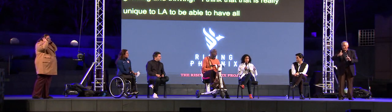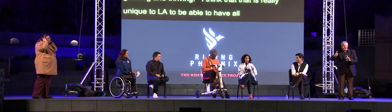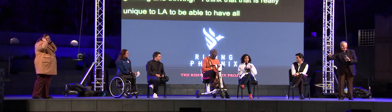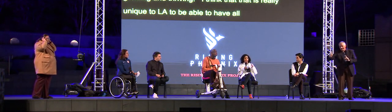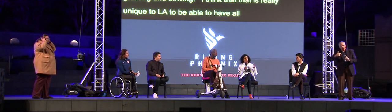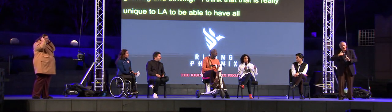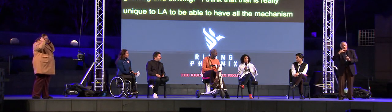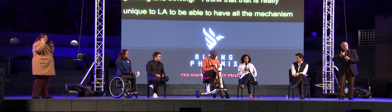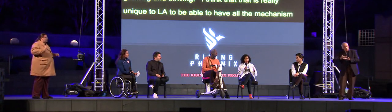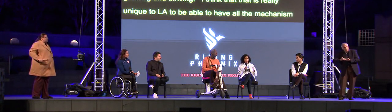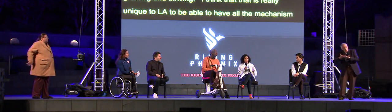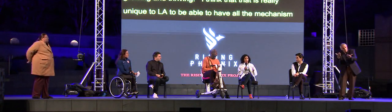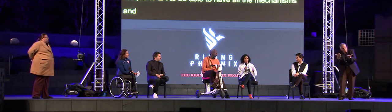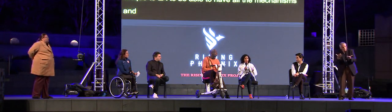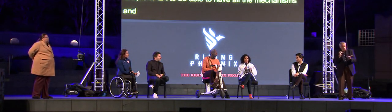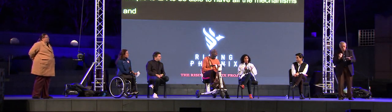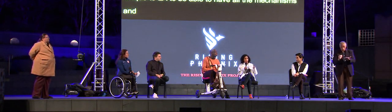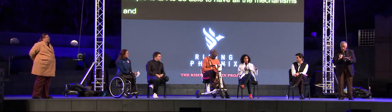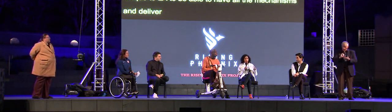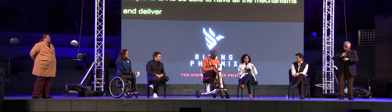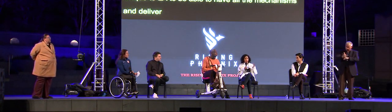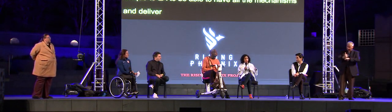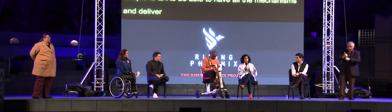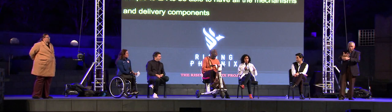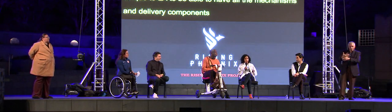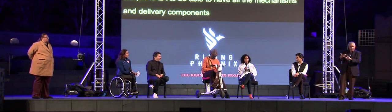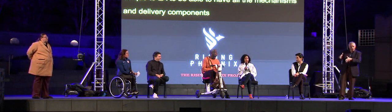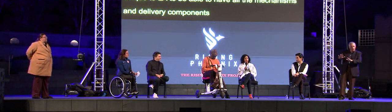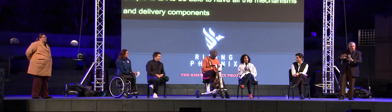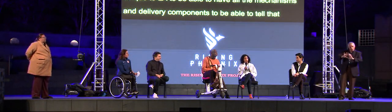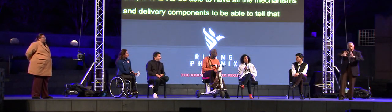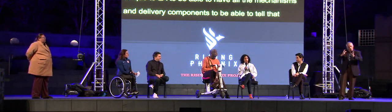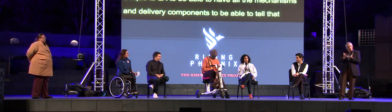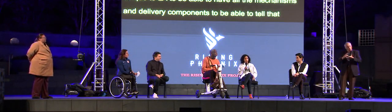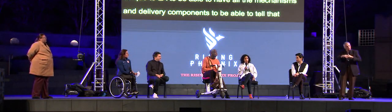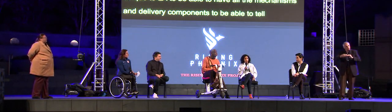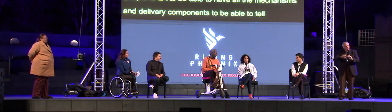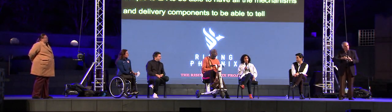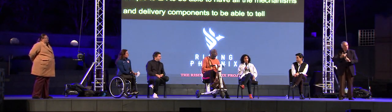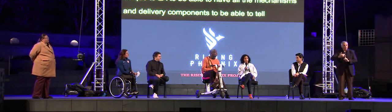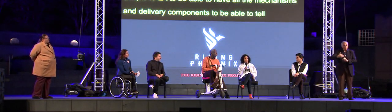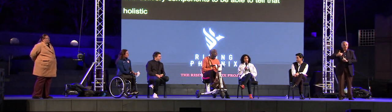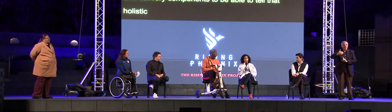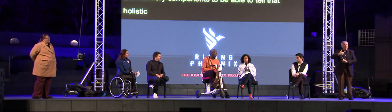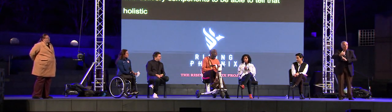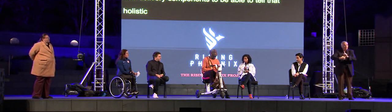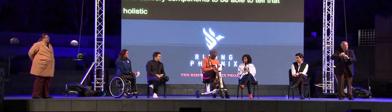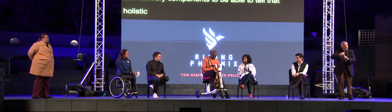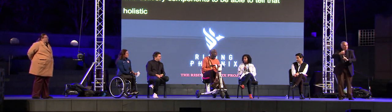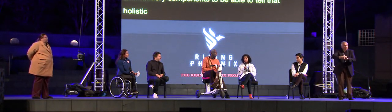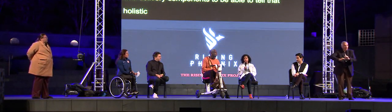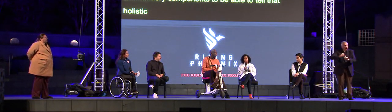components, to be able to tell that beautiful, holistic story, over the next several years and, to Leroy's point as well,